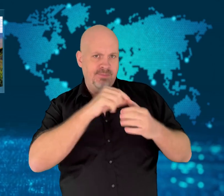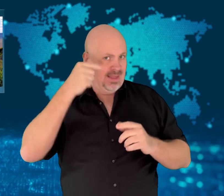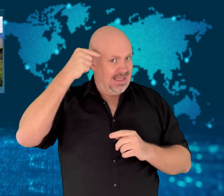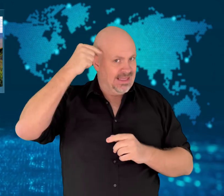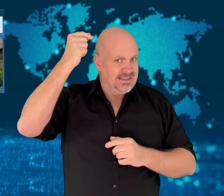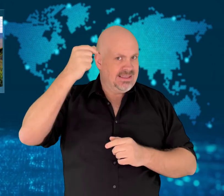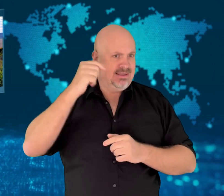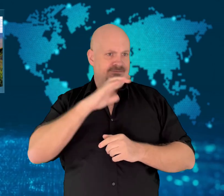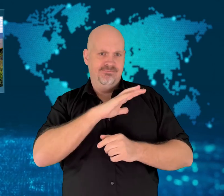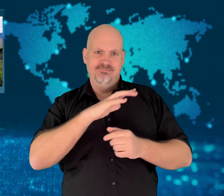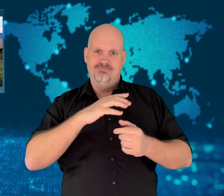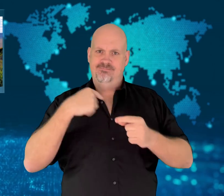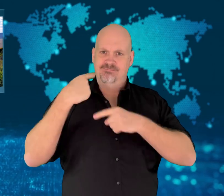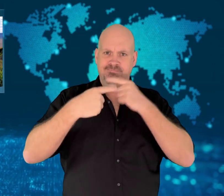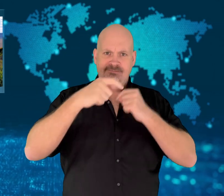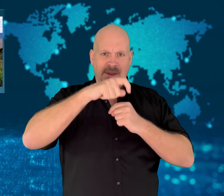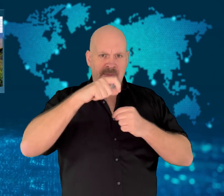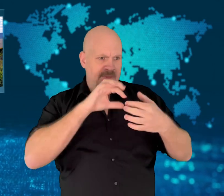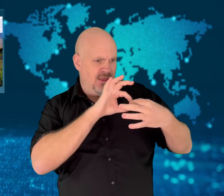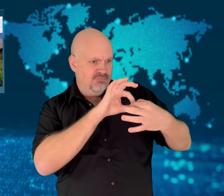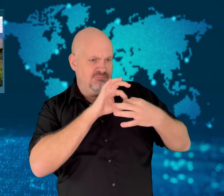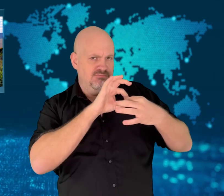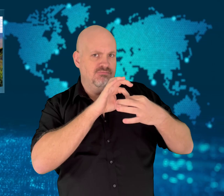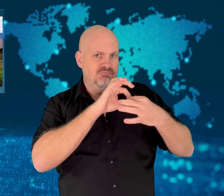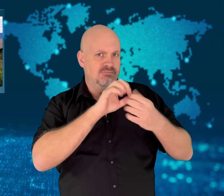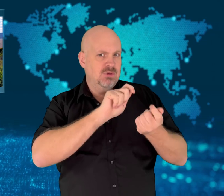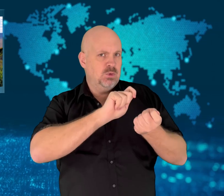and Indigenous groups.